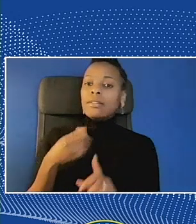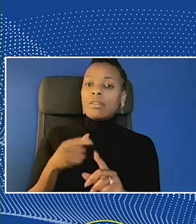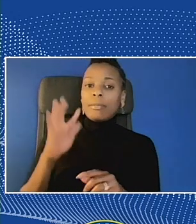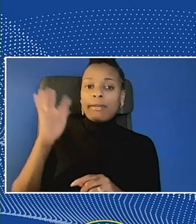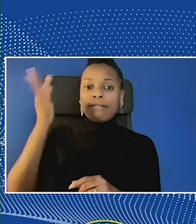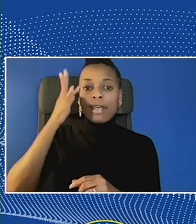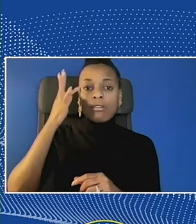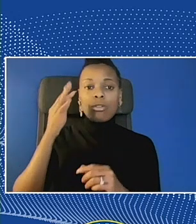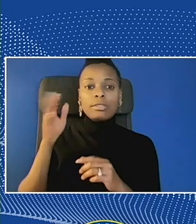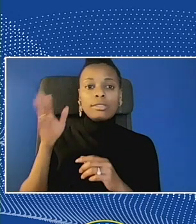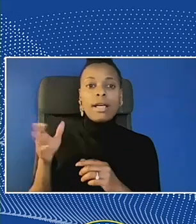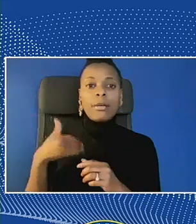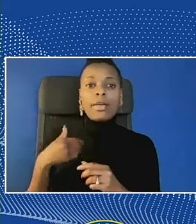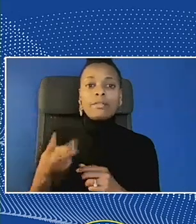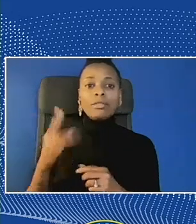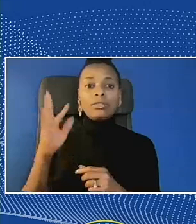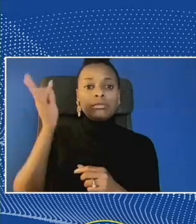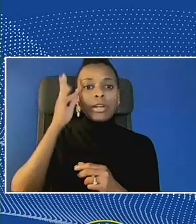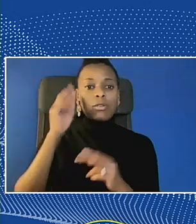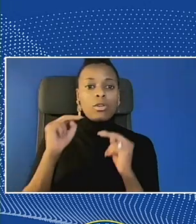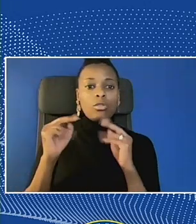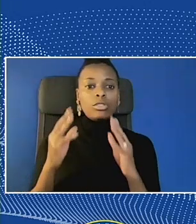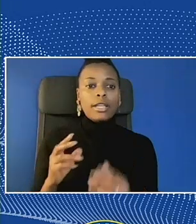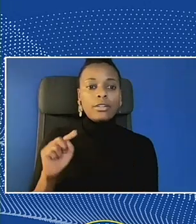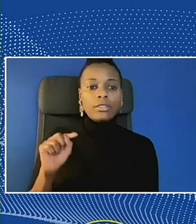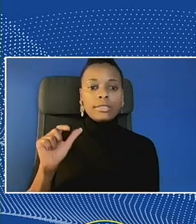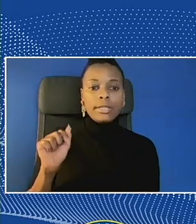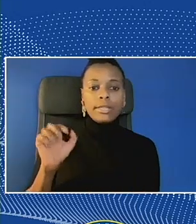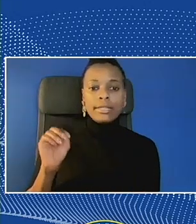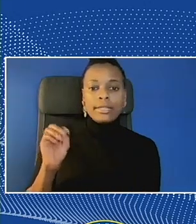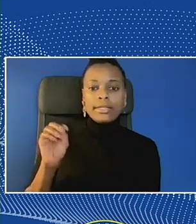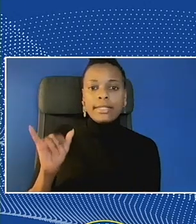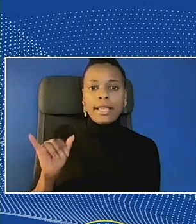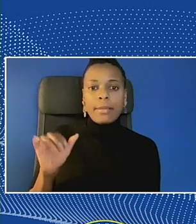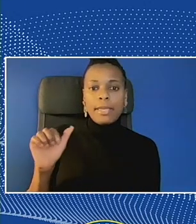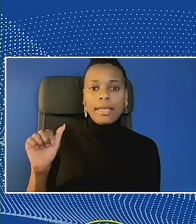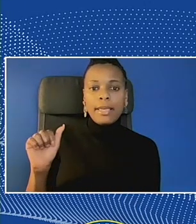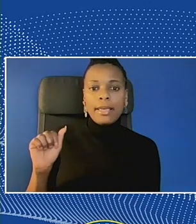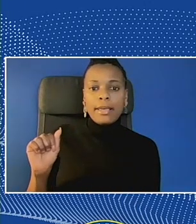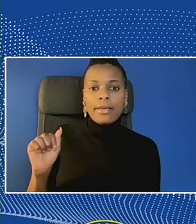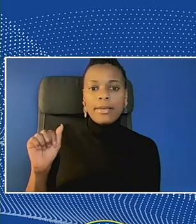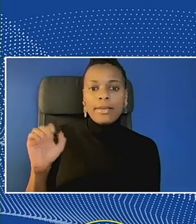Negotiator, Tamy Abernathy. Good morning. Go ahead, Cindy.